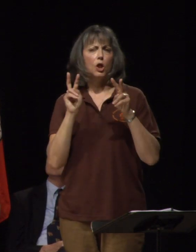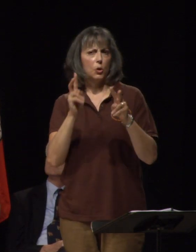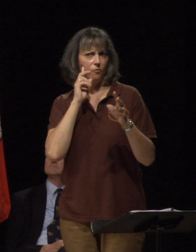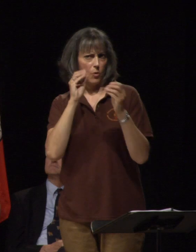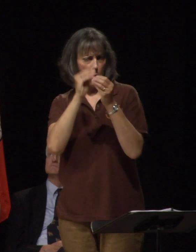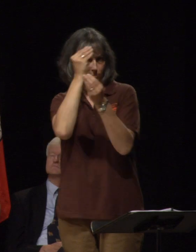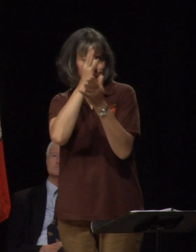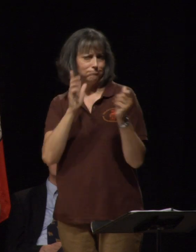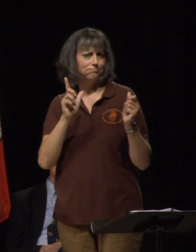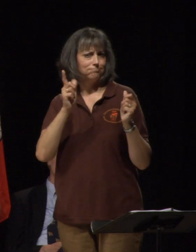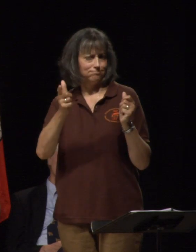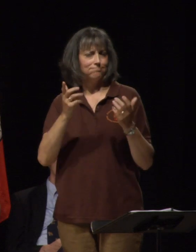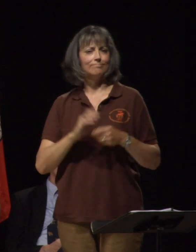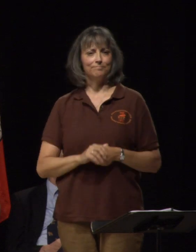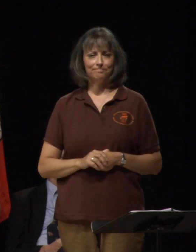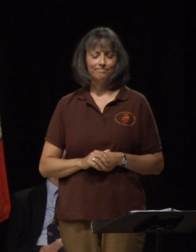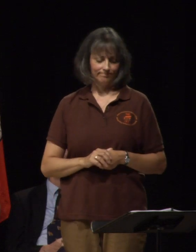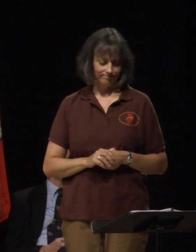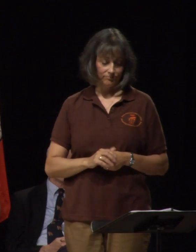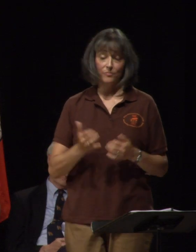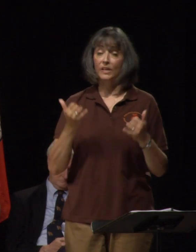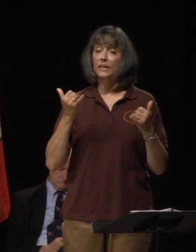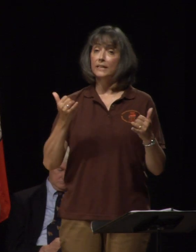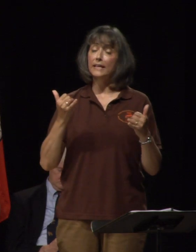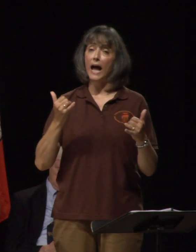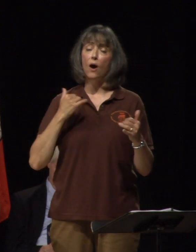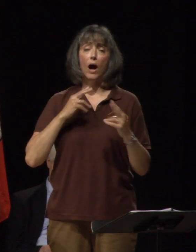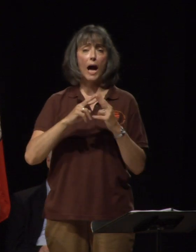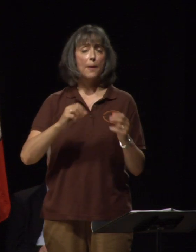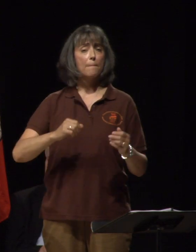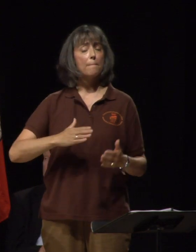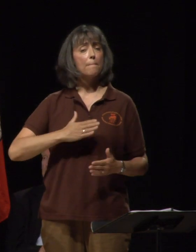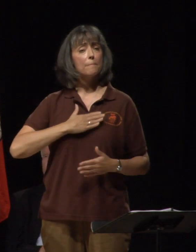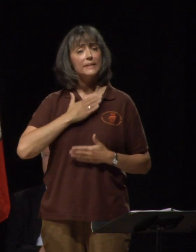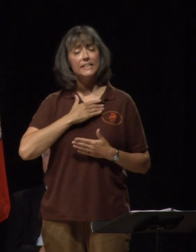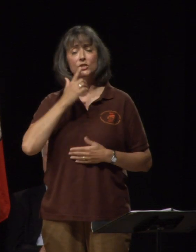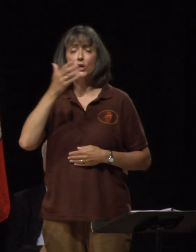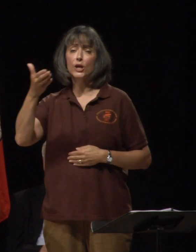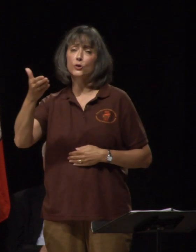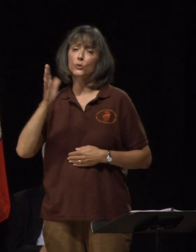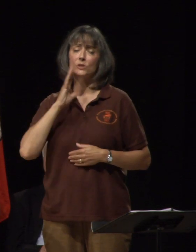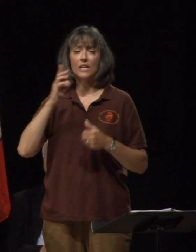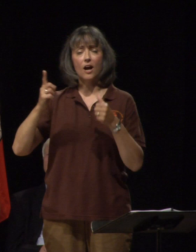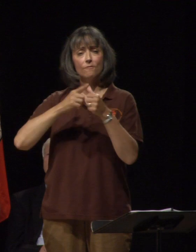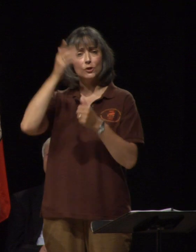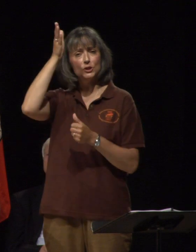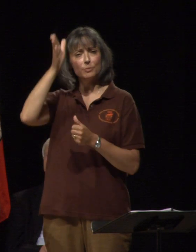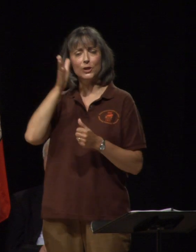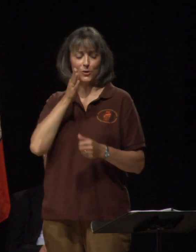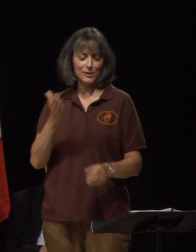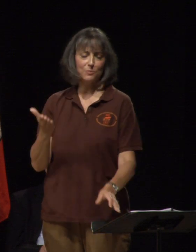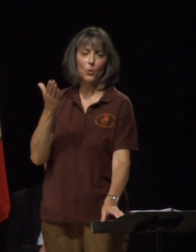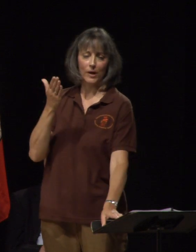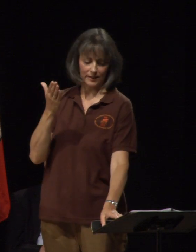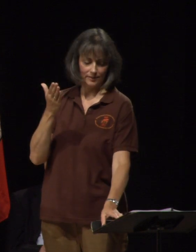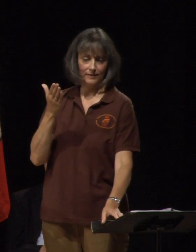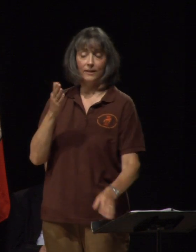PROGRESSES. AND NOW, I AM VERY PLEASED TO INTRODUCE OUR VERY FIRST SPEAKER THIS MORNING.